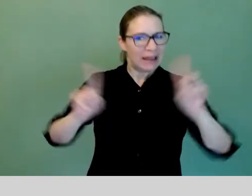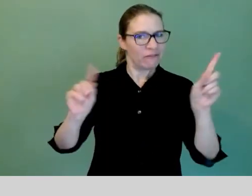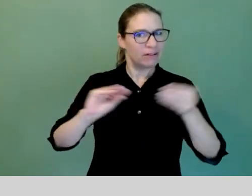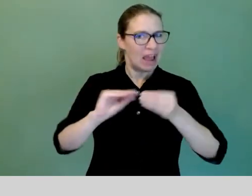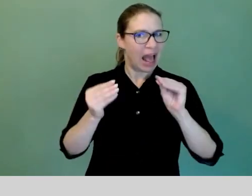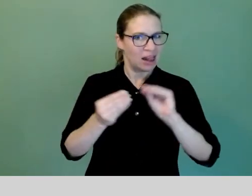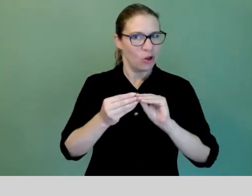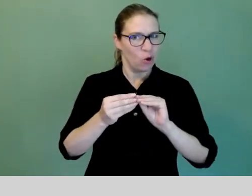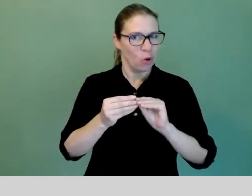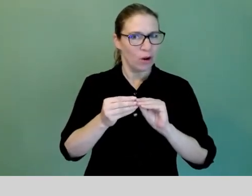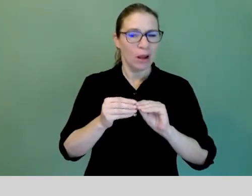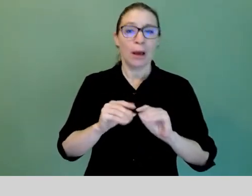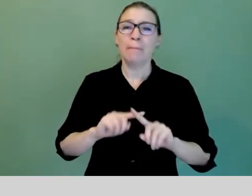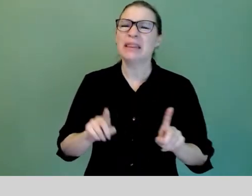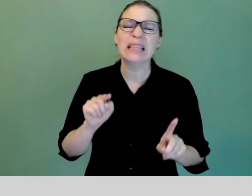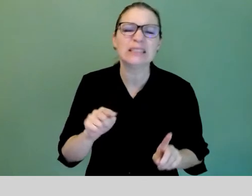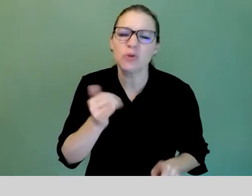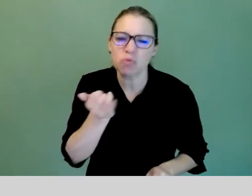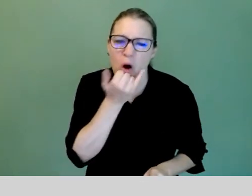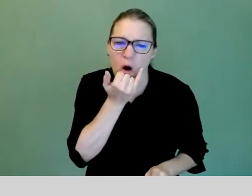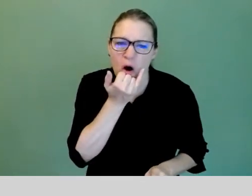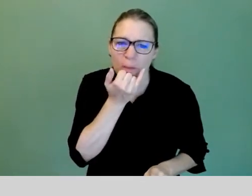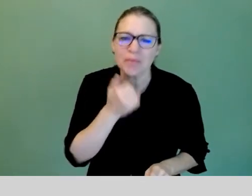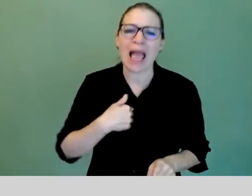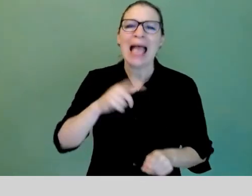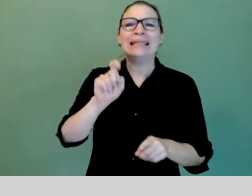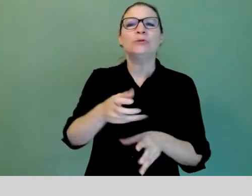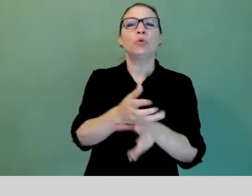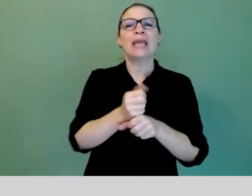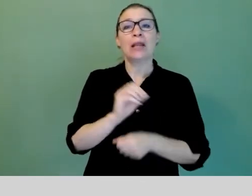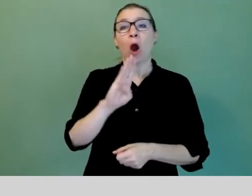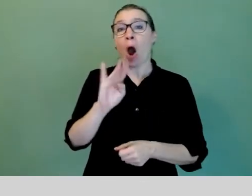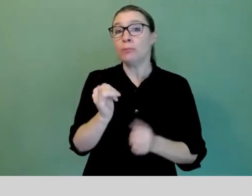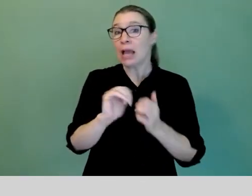but this is wrong. I need to get this object by importing math.